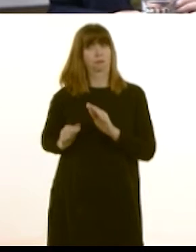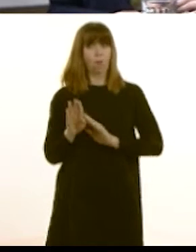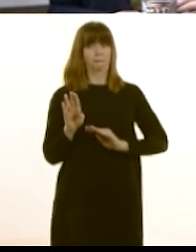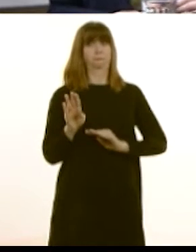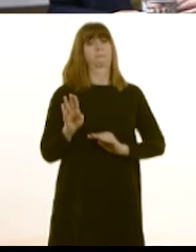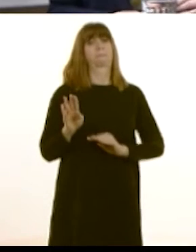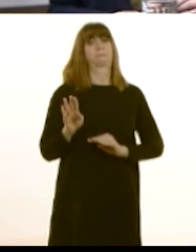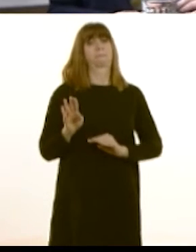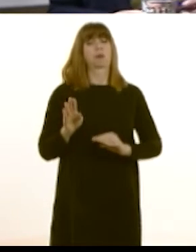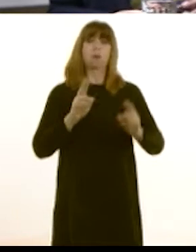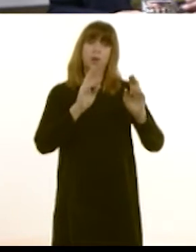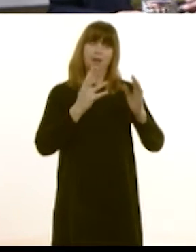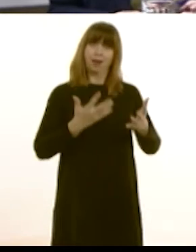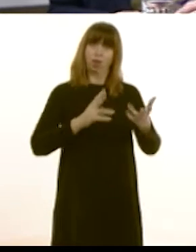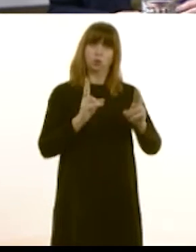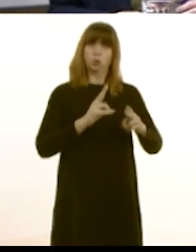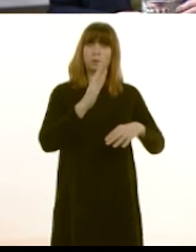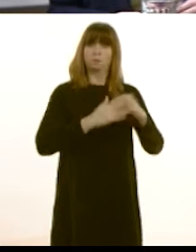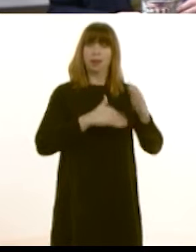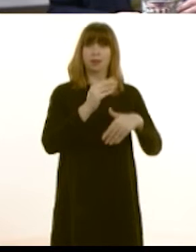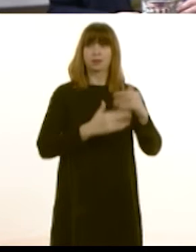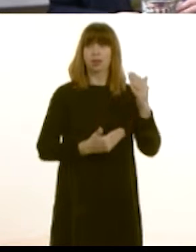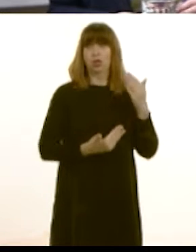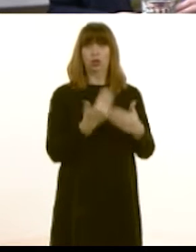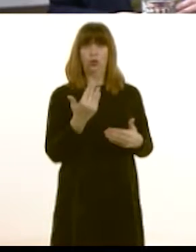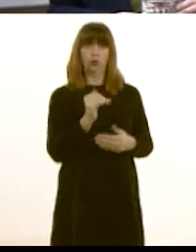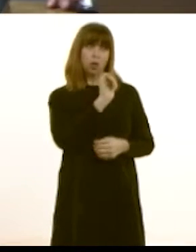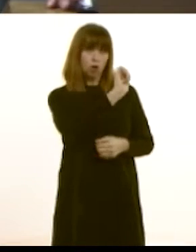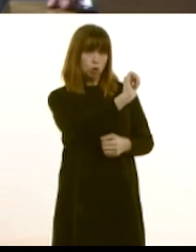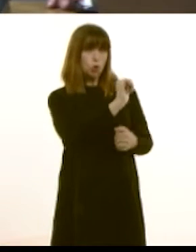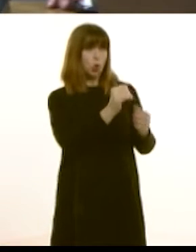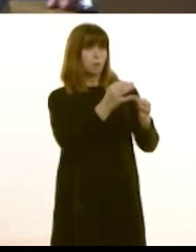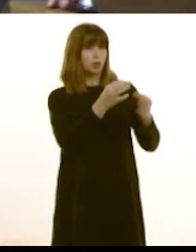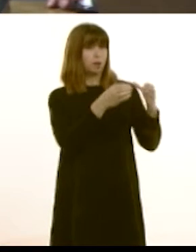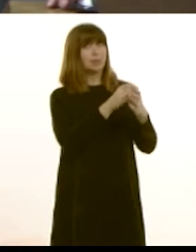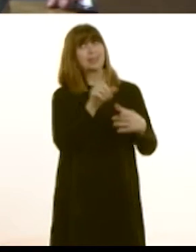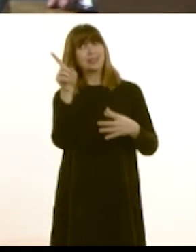We see schools being builtóno schools were built when her party was in power in Westminster. [Interruption.]